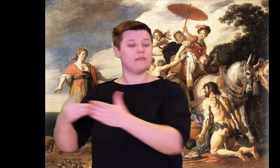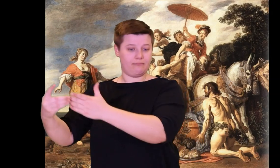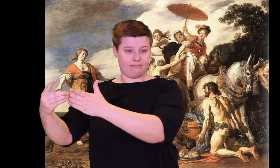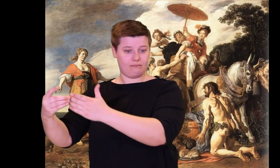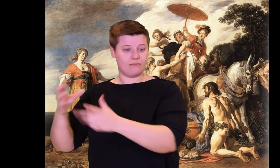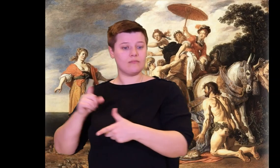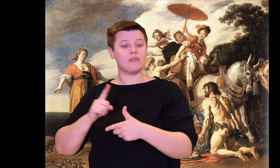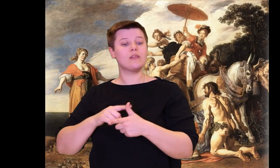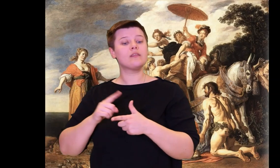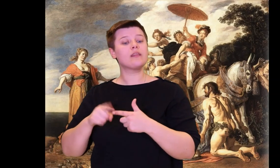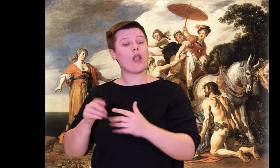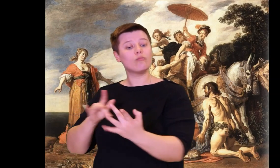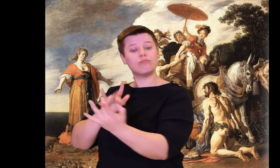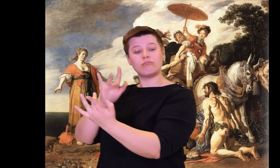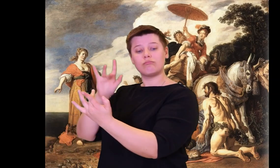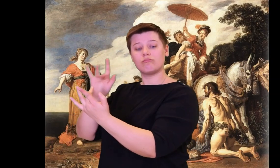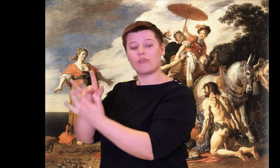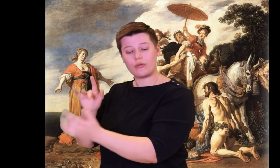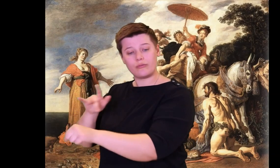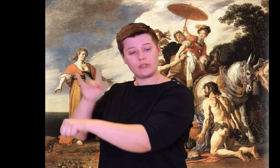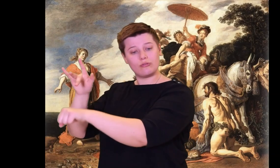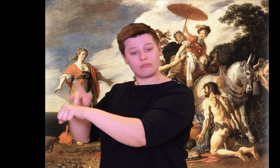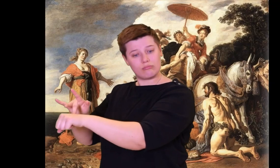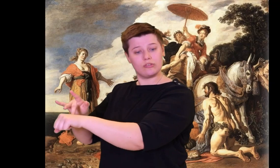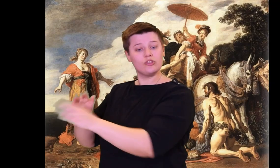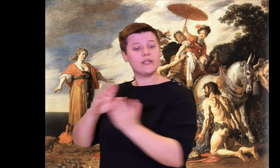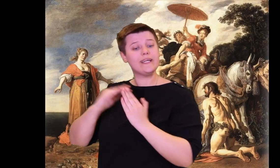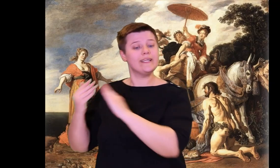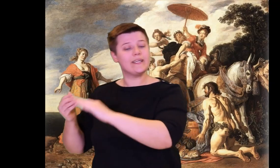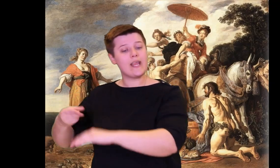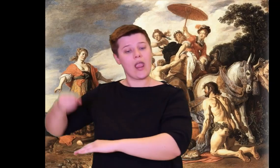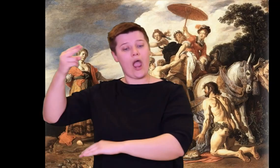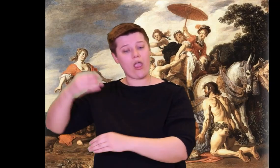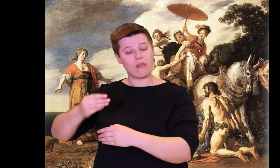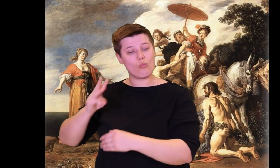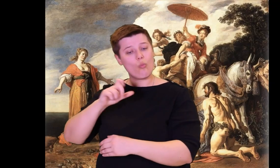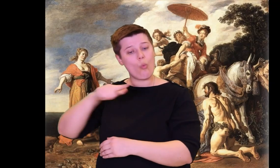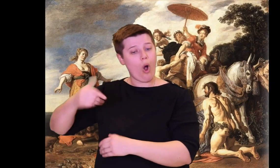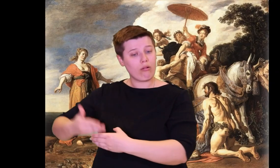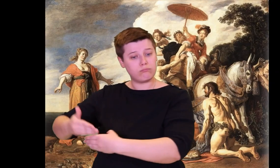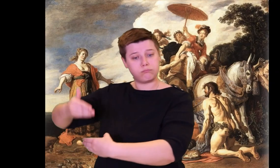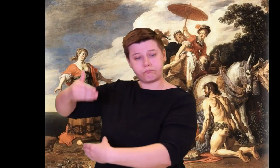“Stranger, get ready; you must go to town, and I will have you meet the best of all